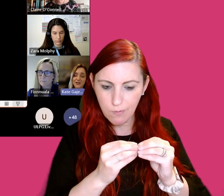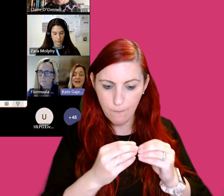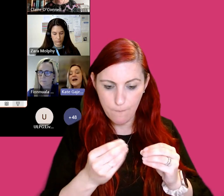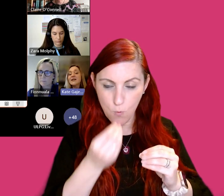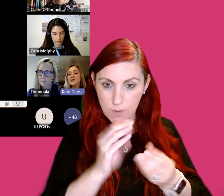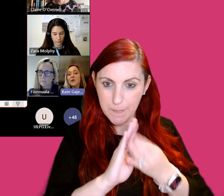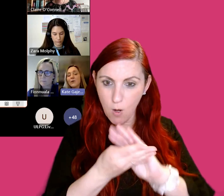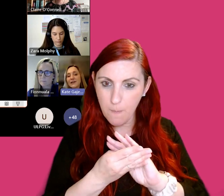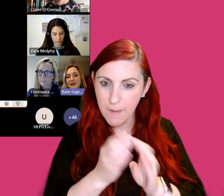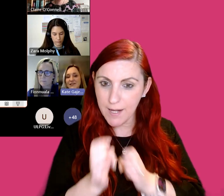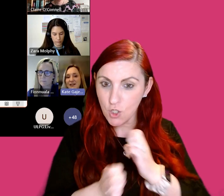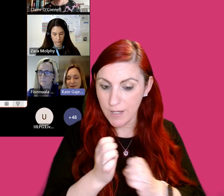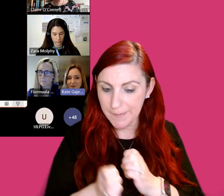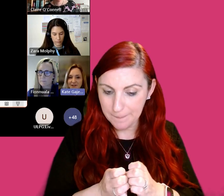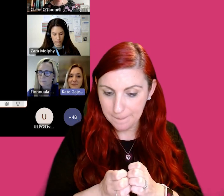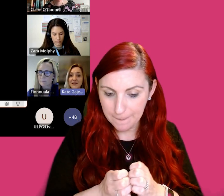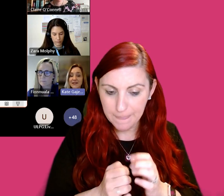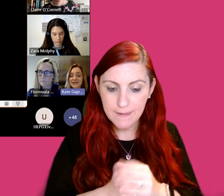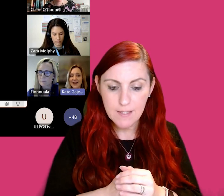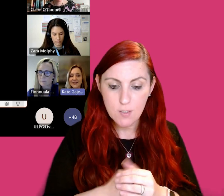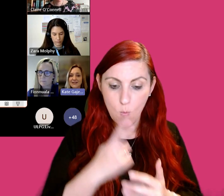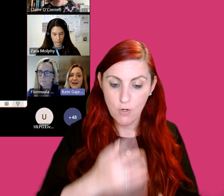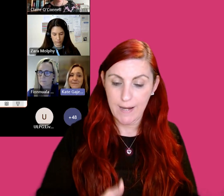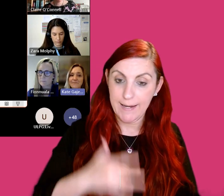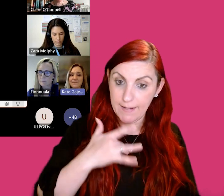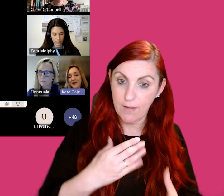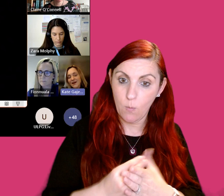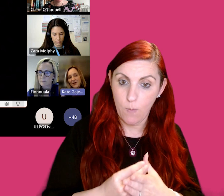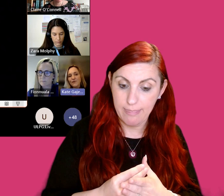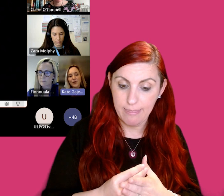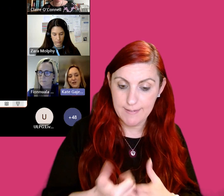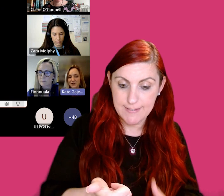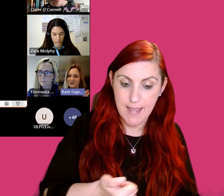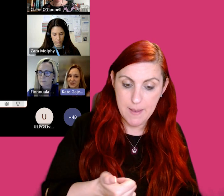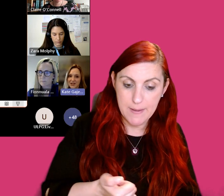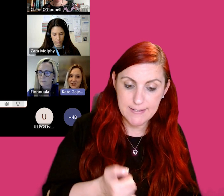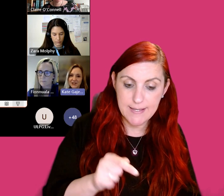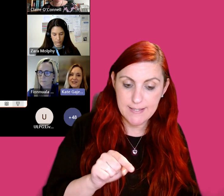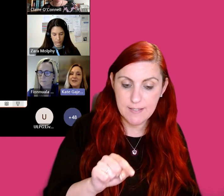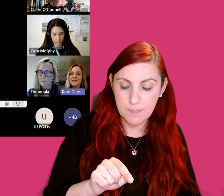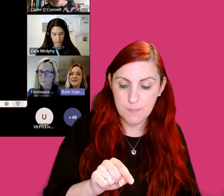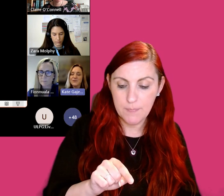of course so when it comes to living with diabetes and um of course you have gestational diabetes